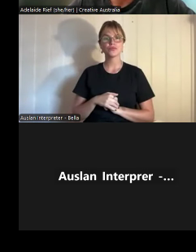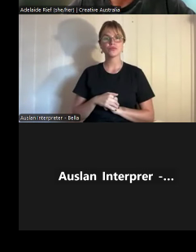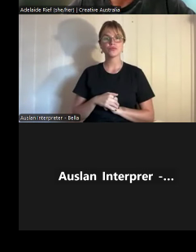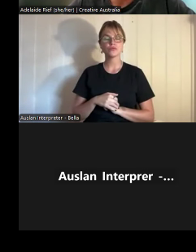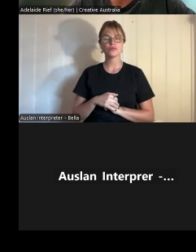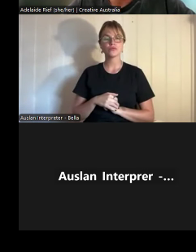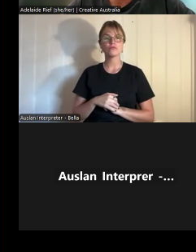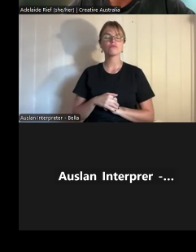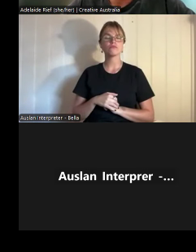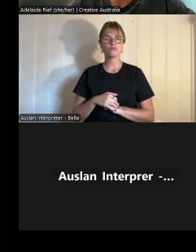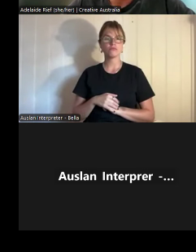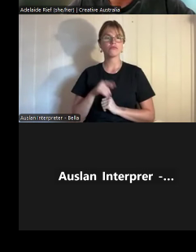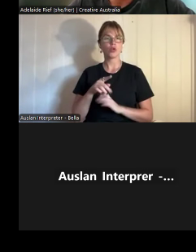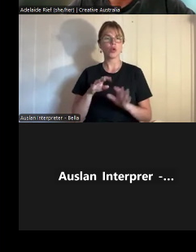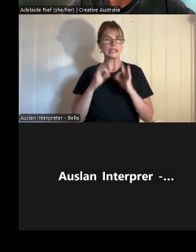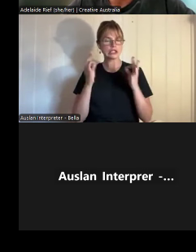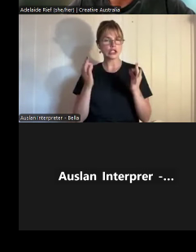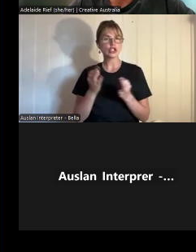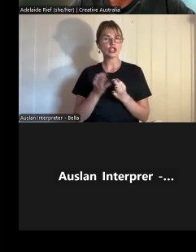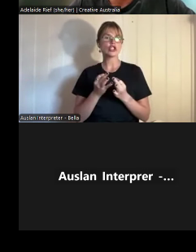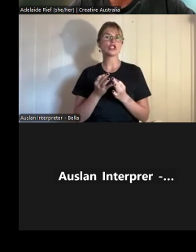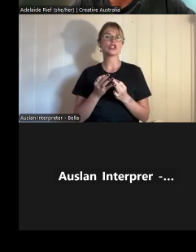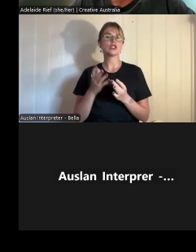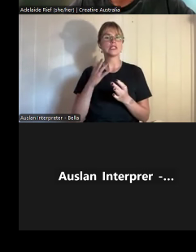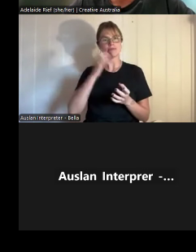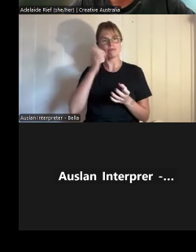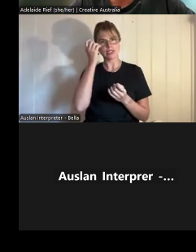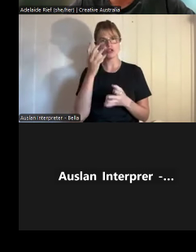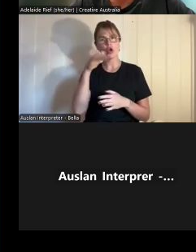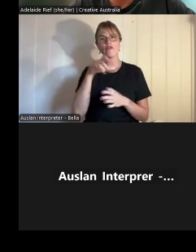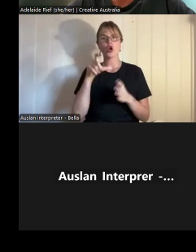there's one particular note that I need to make about the co contribution that may be applicable